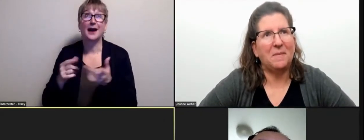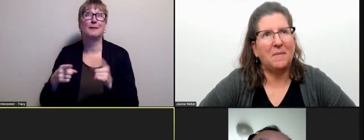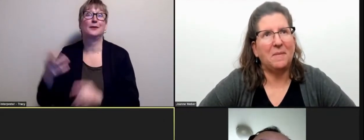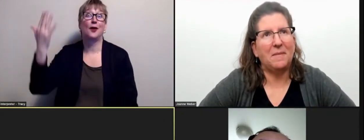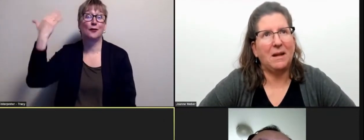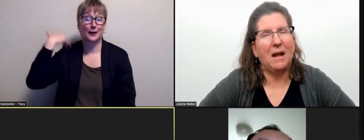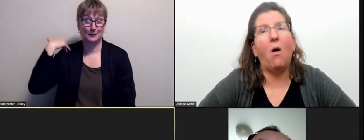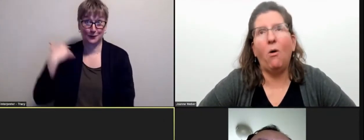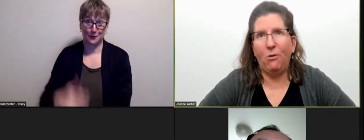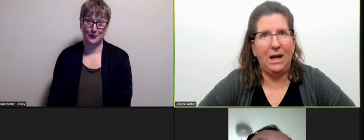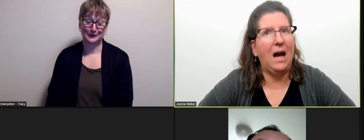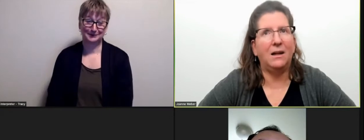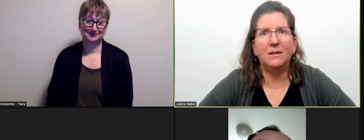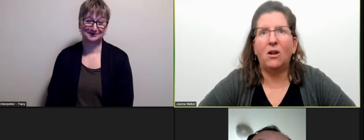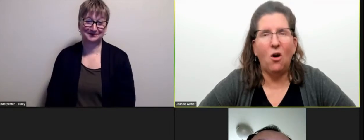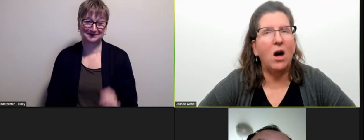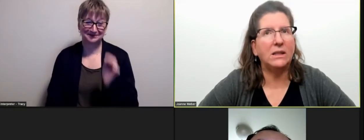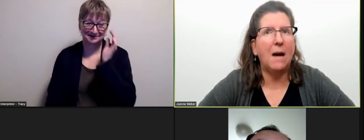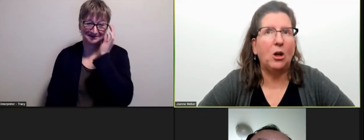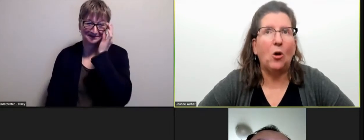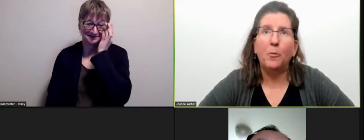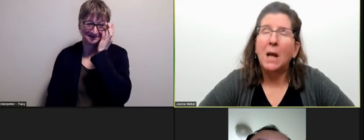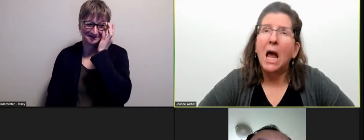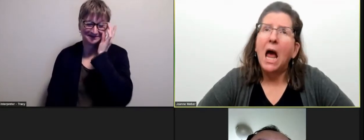Dr. Weber: Oh yeah a long time ago.